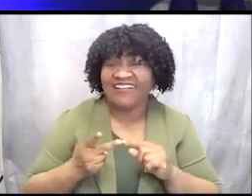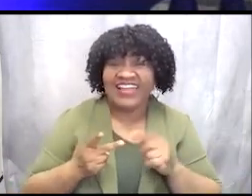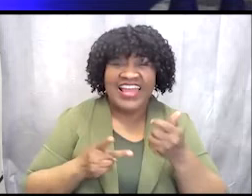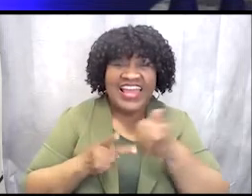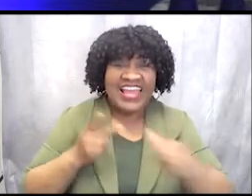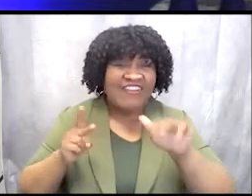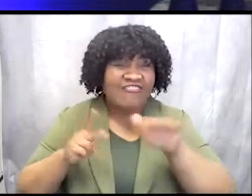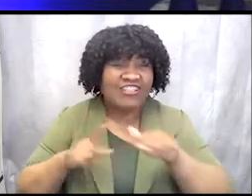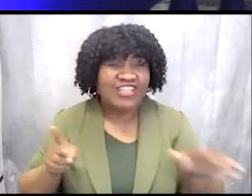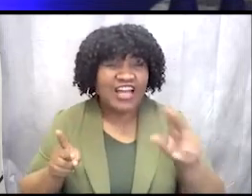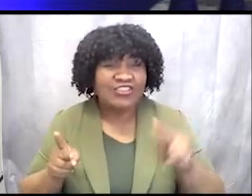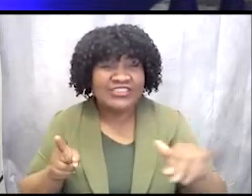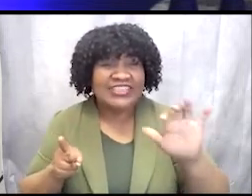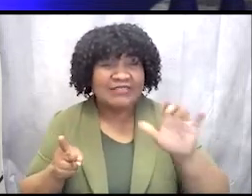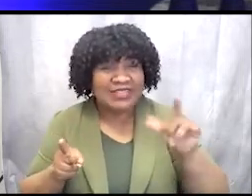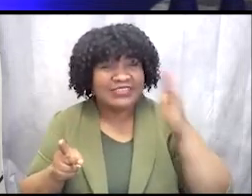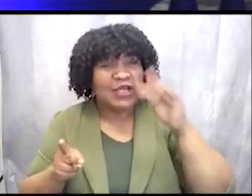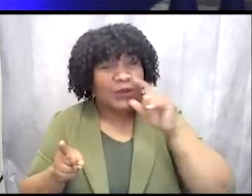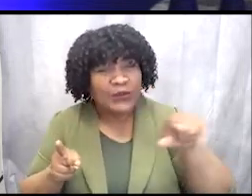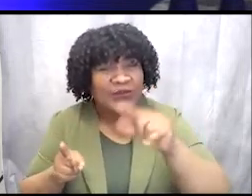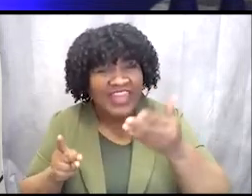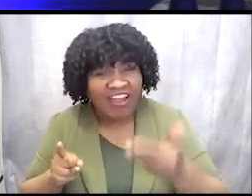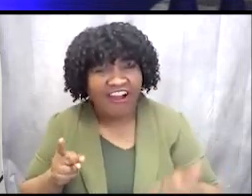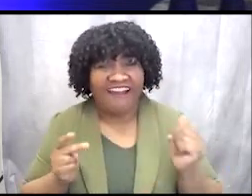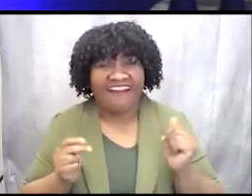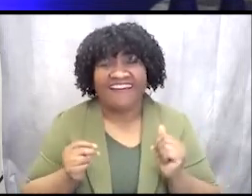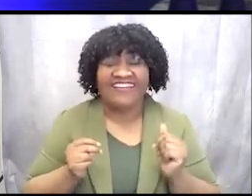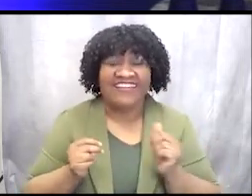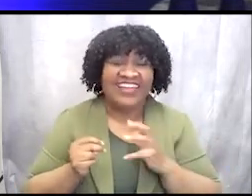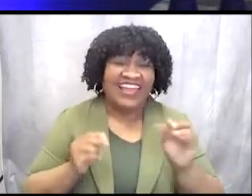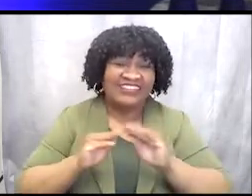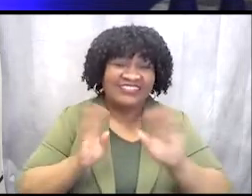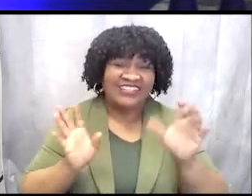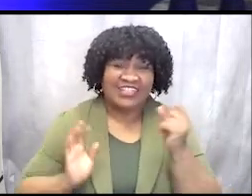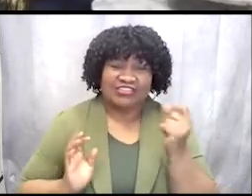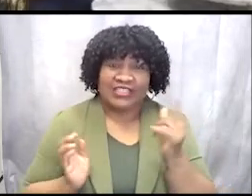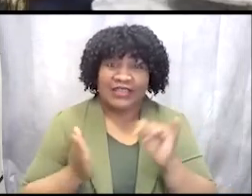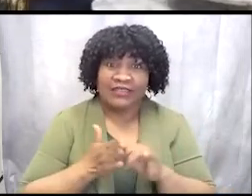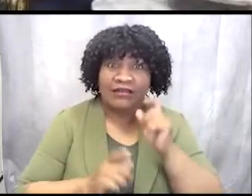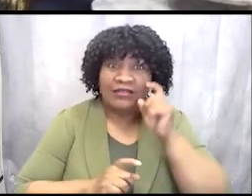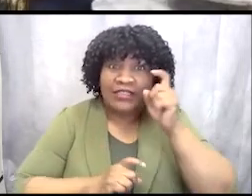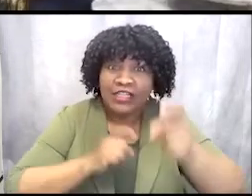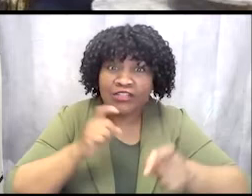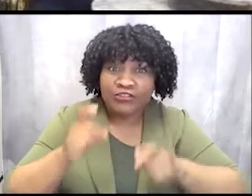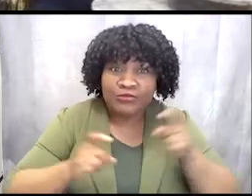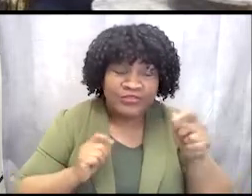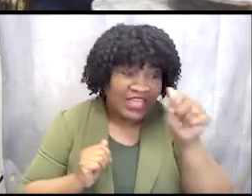every child in New York City needs to know who we are. And understand the contributions that African Americans